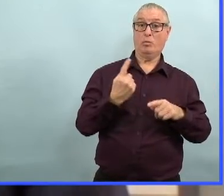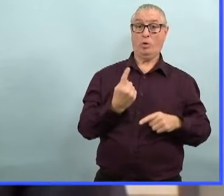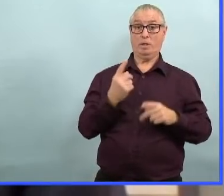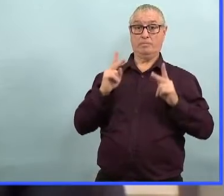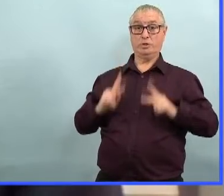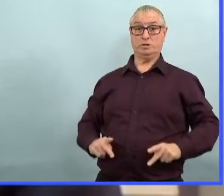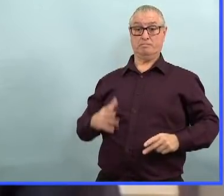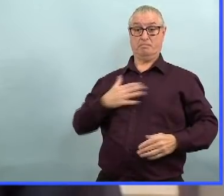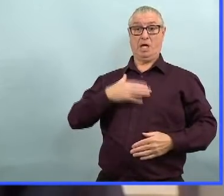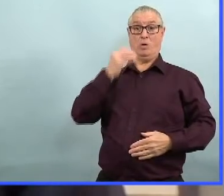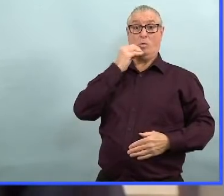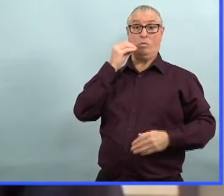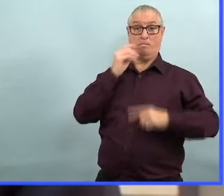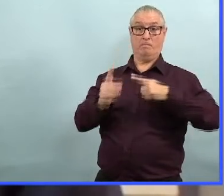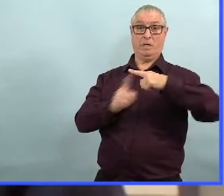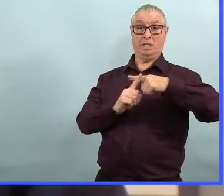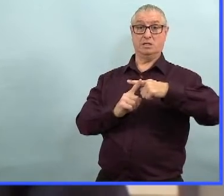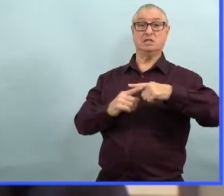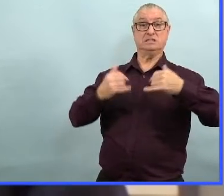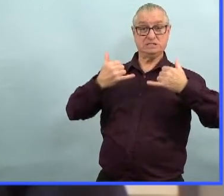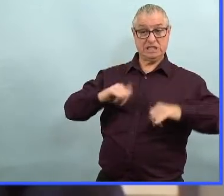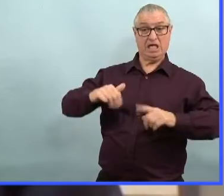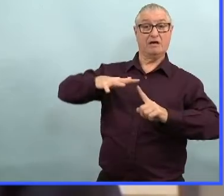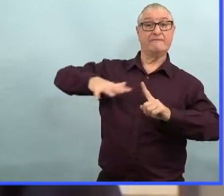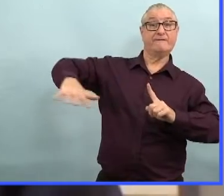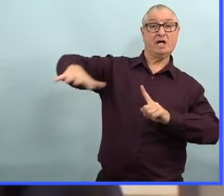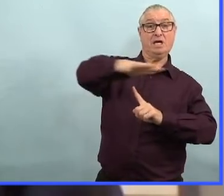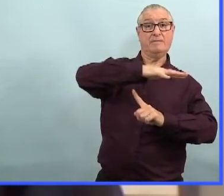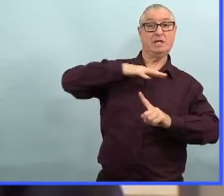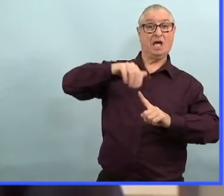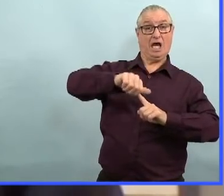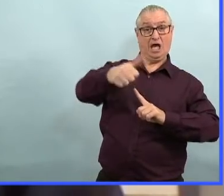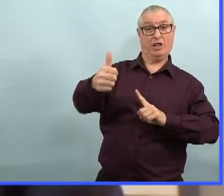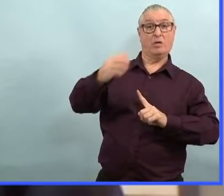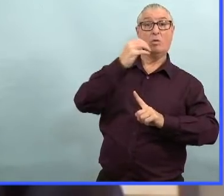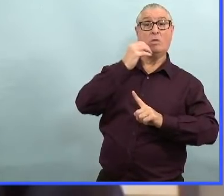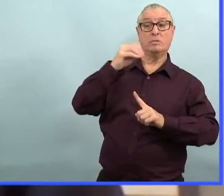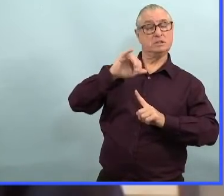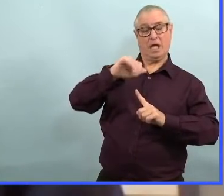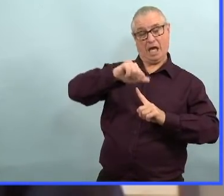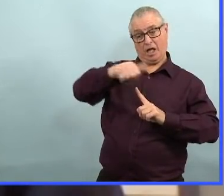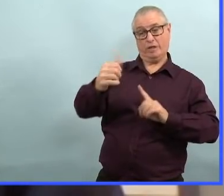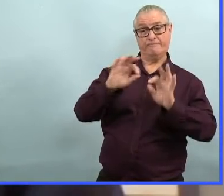so you know so right now the guidance is if you test positive with the uh rapid antigen